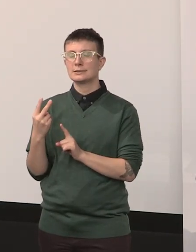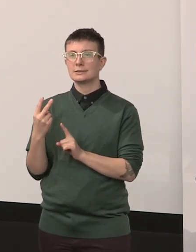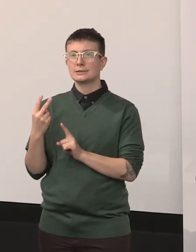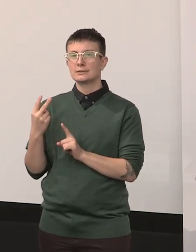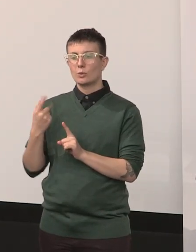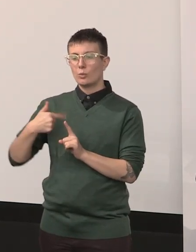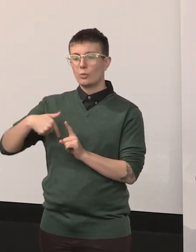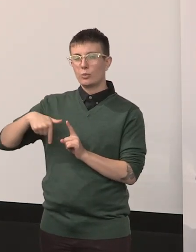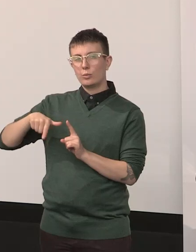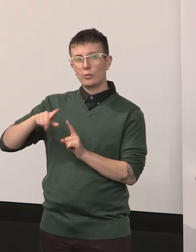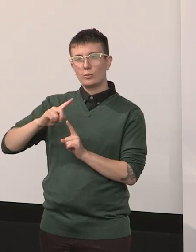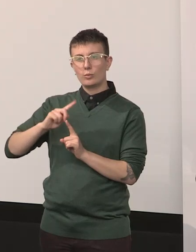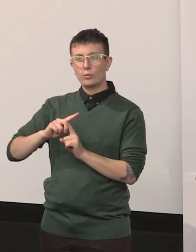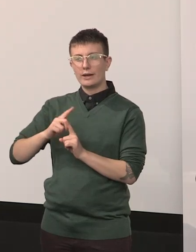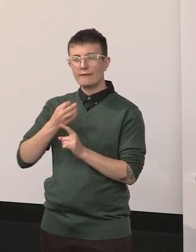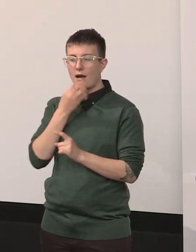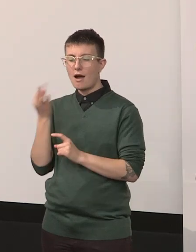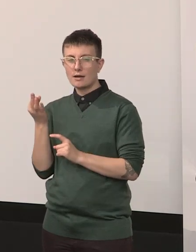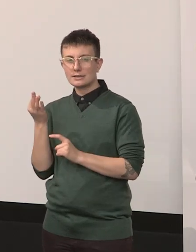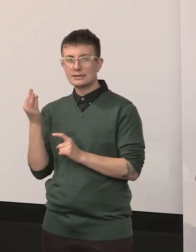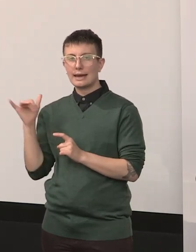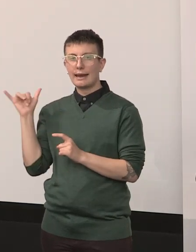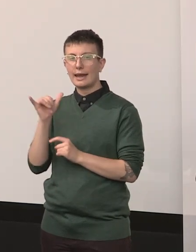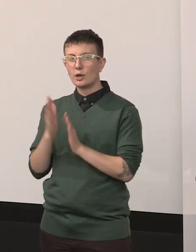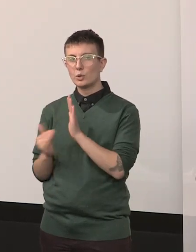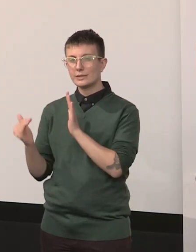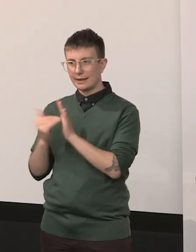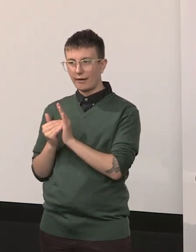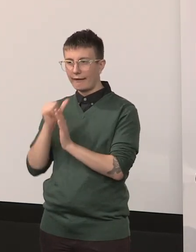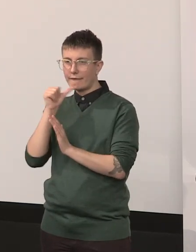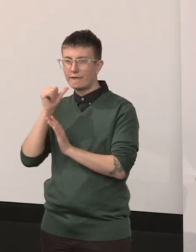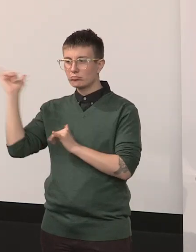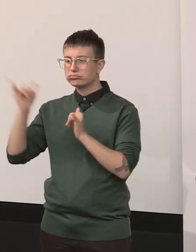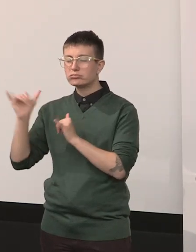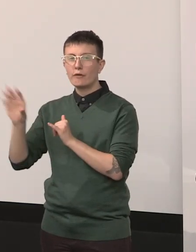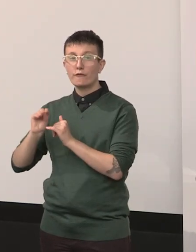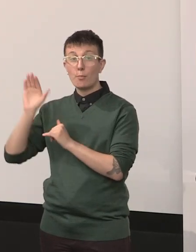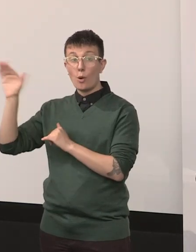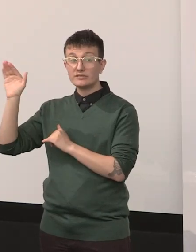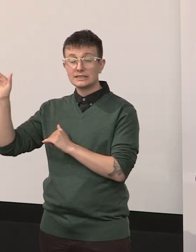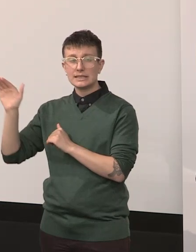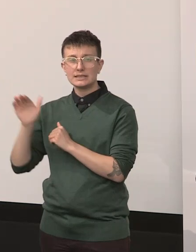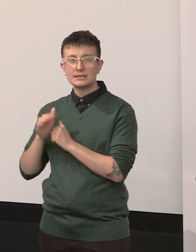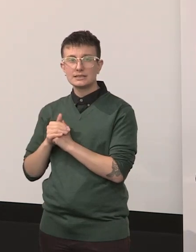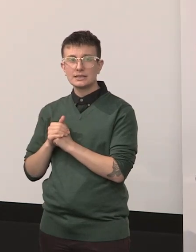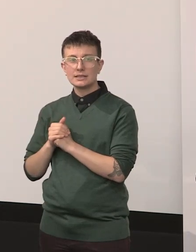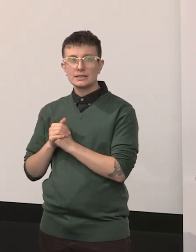will say here. First of all, we've looked at them over the last few weeks. And particularly for Air New